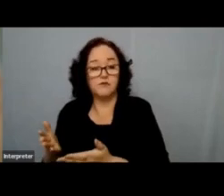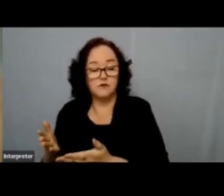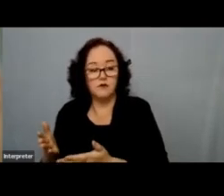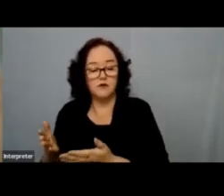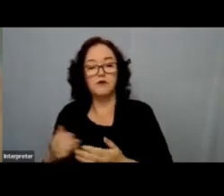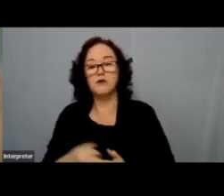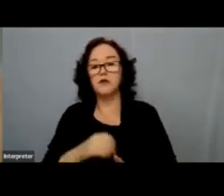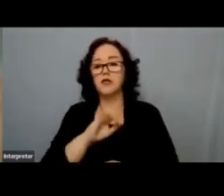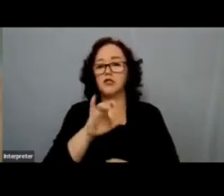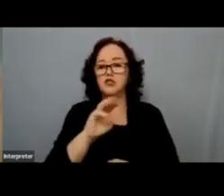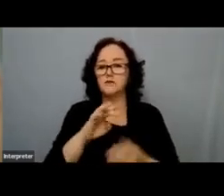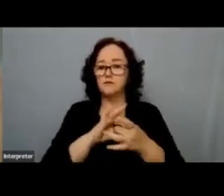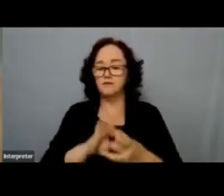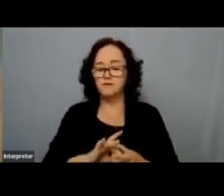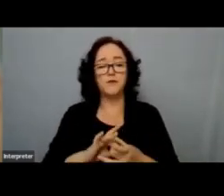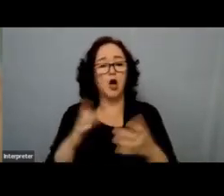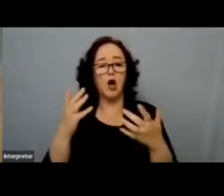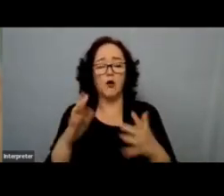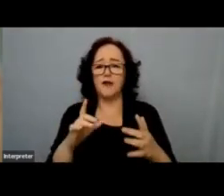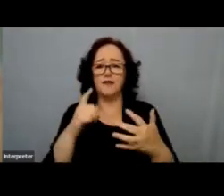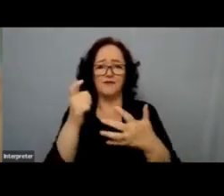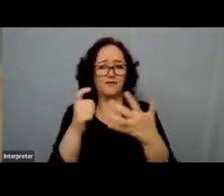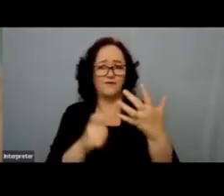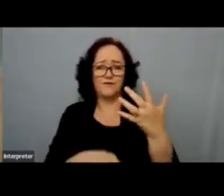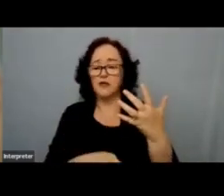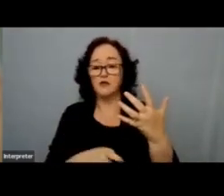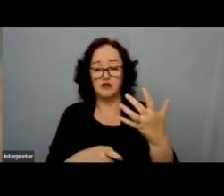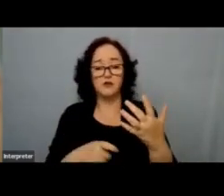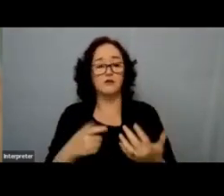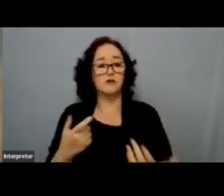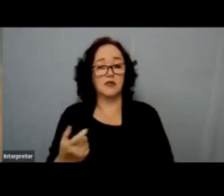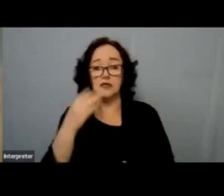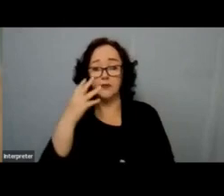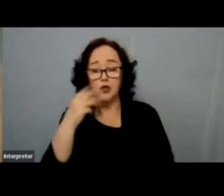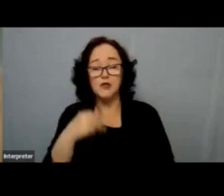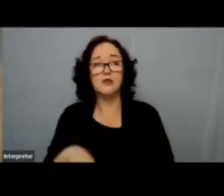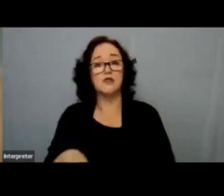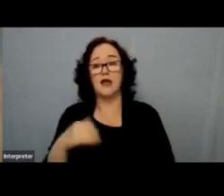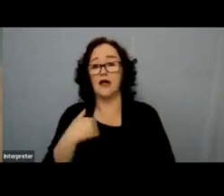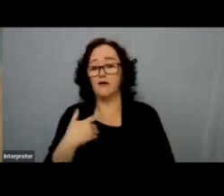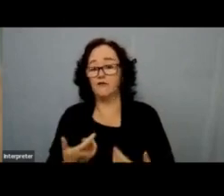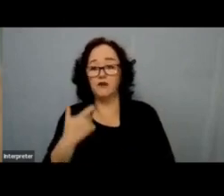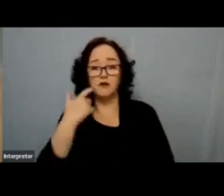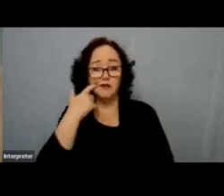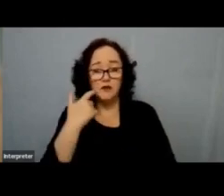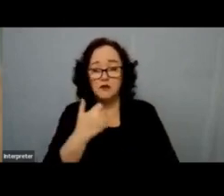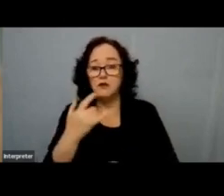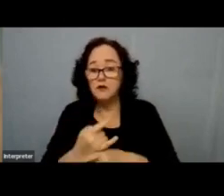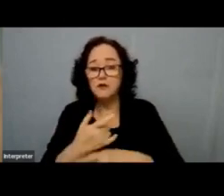variety of risk factors that include experiences such as substance use disorders, criminal or juvenile justice involvement, intimate partner